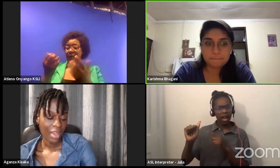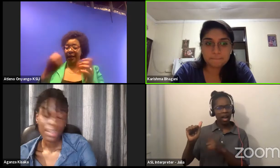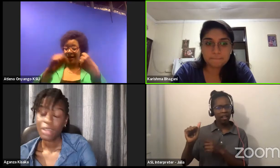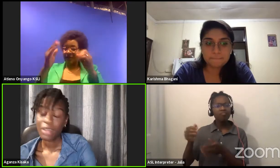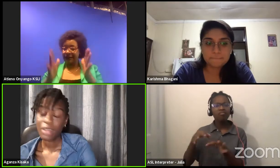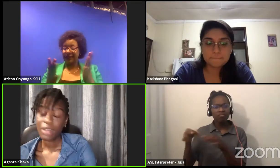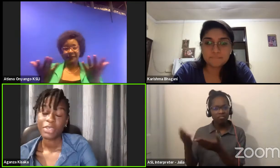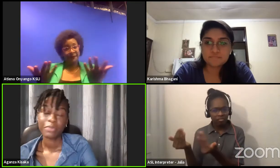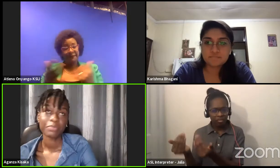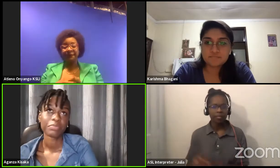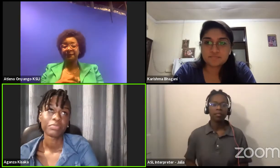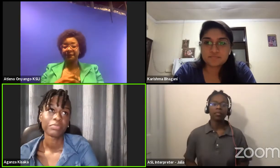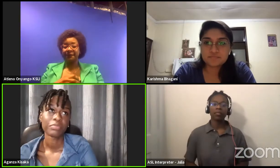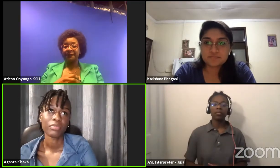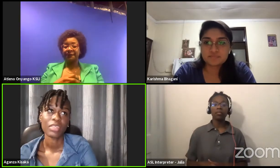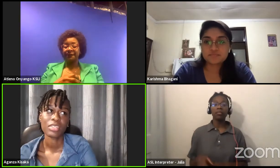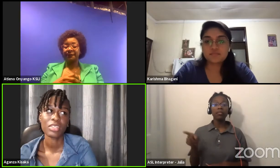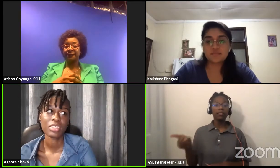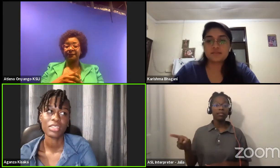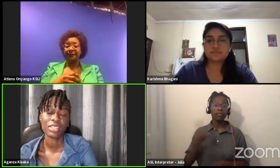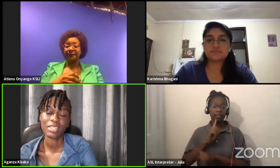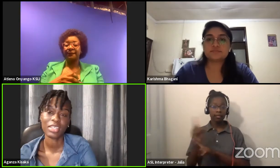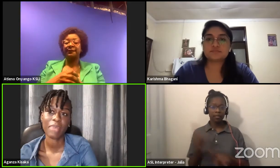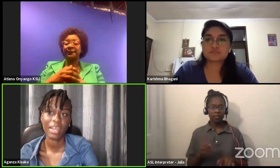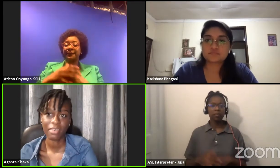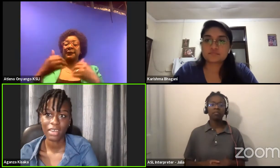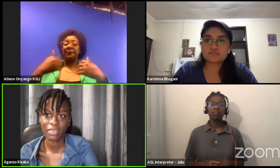I come from such an artistic background.